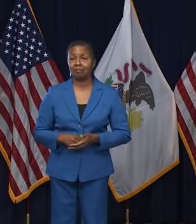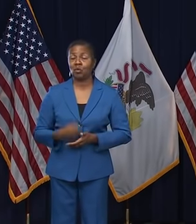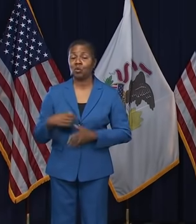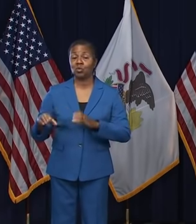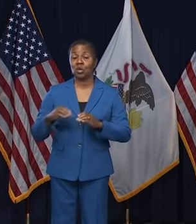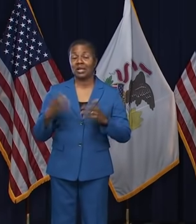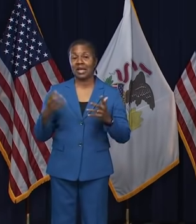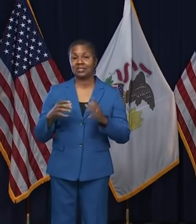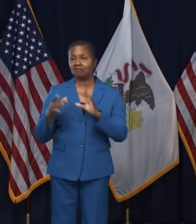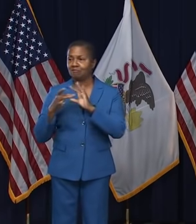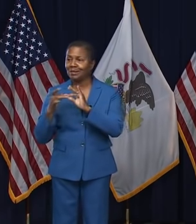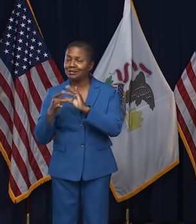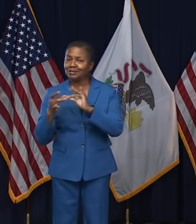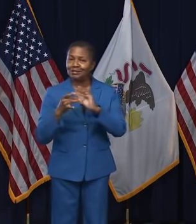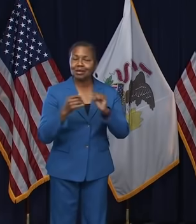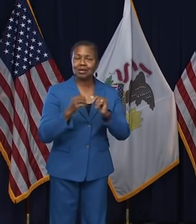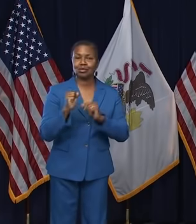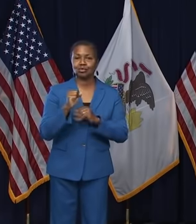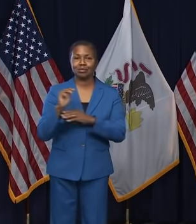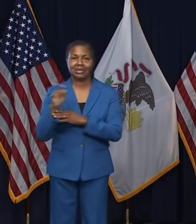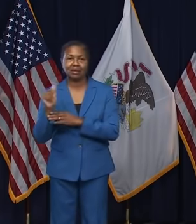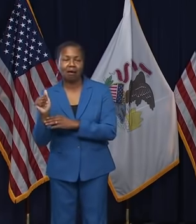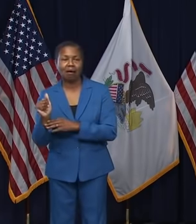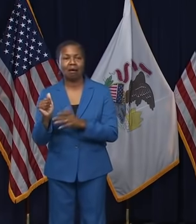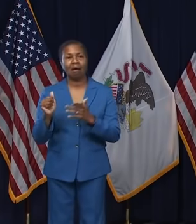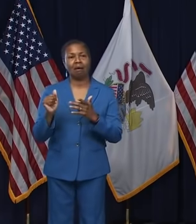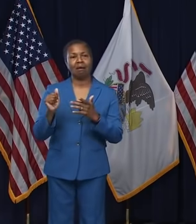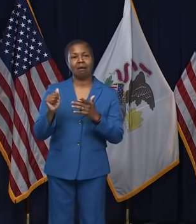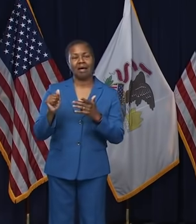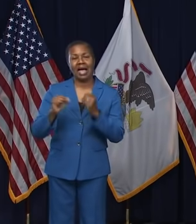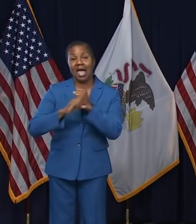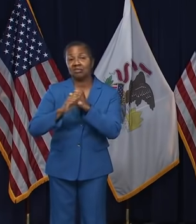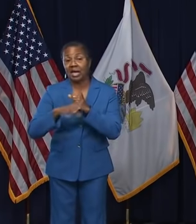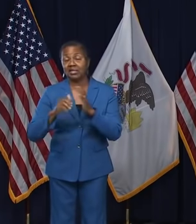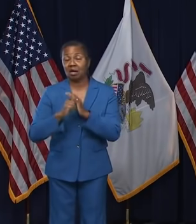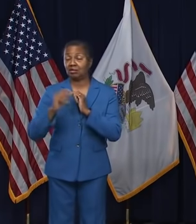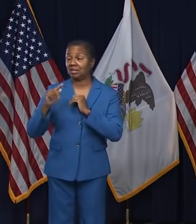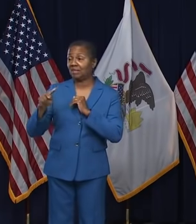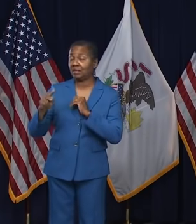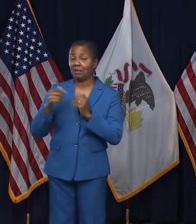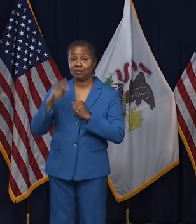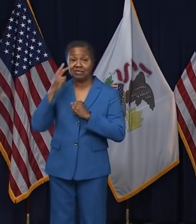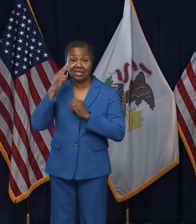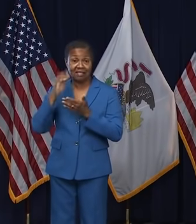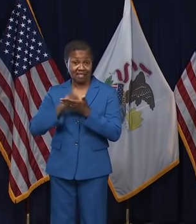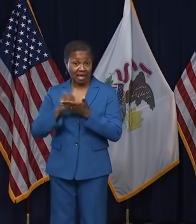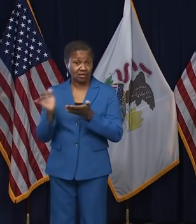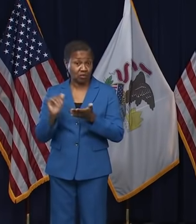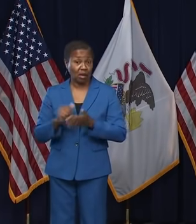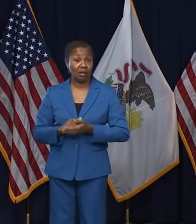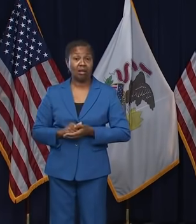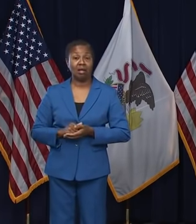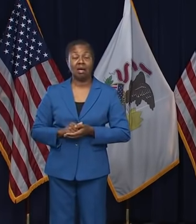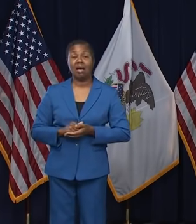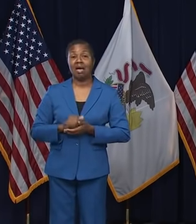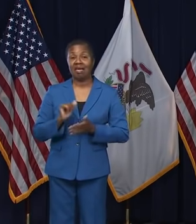having a lottery- at the time we're doing you know lots of.